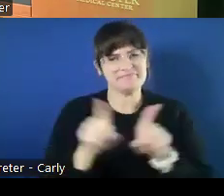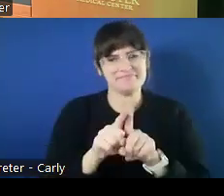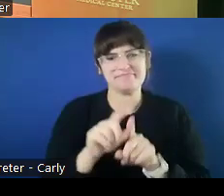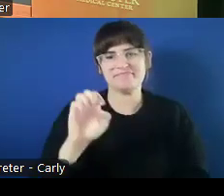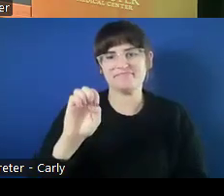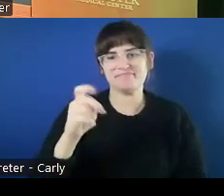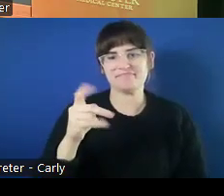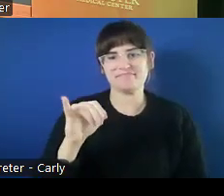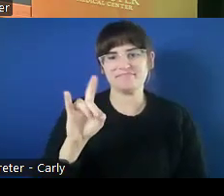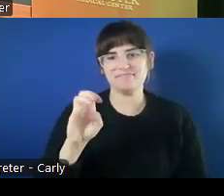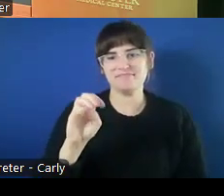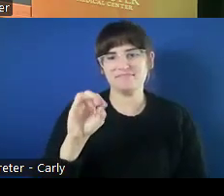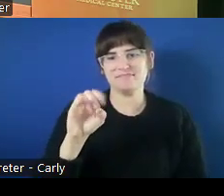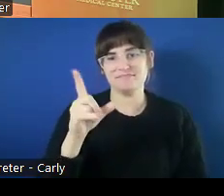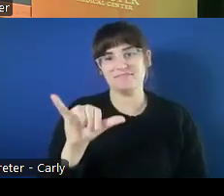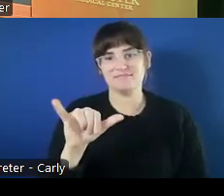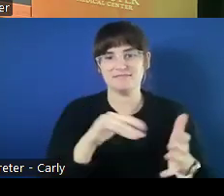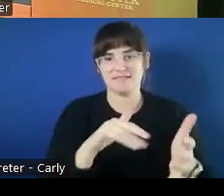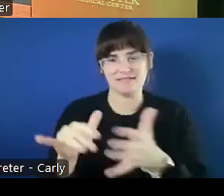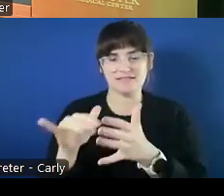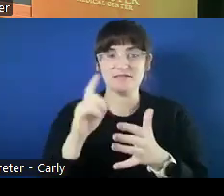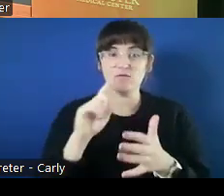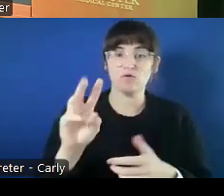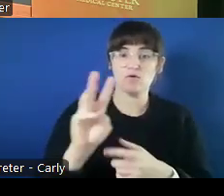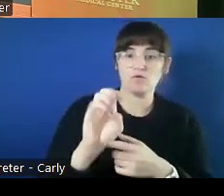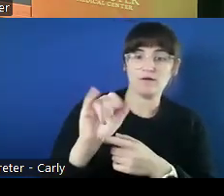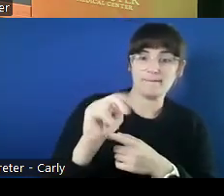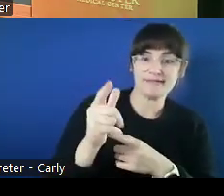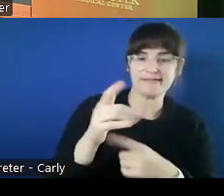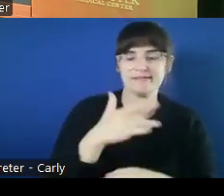studies looking at the relationships between well-being and heart disease so I'm going to